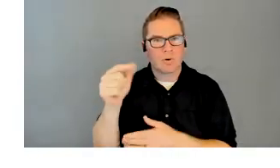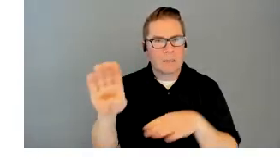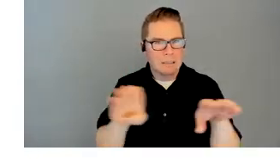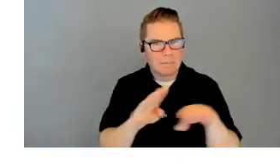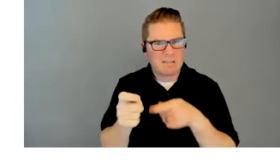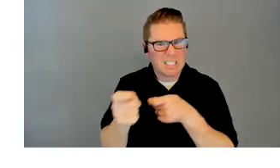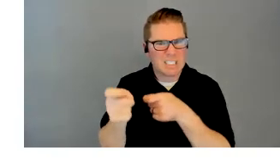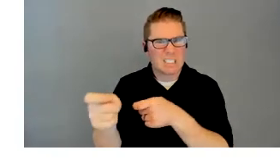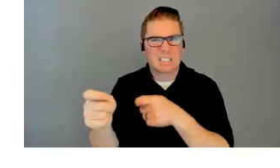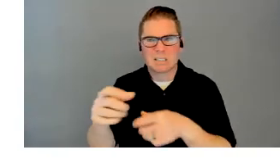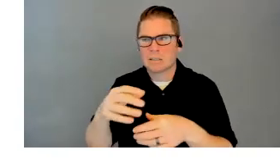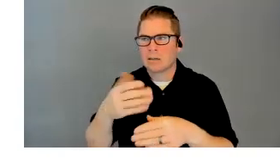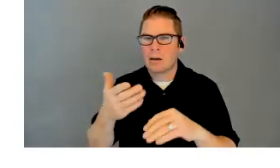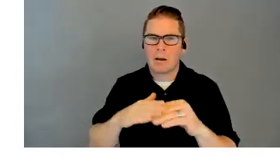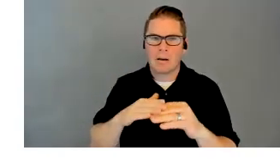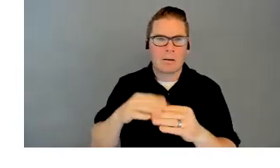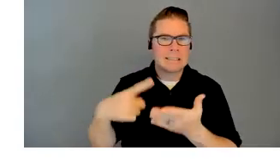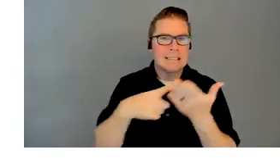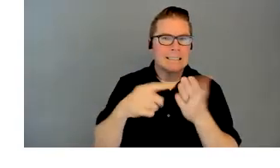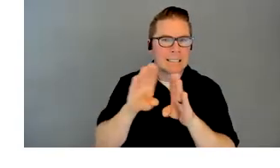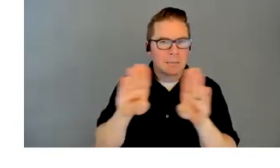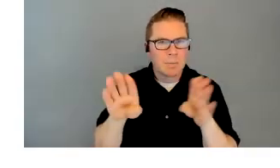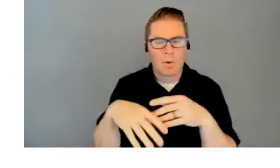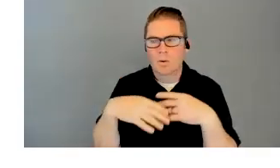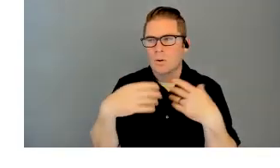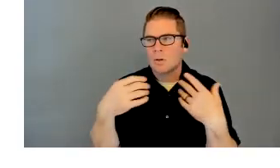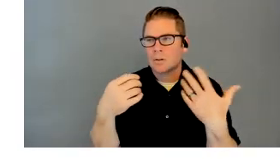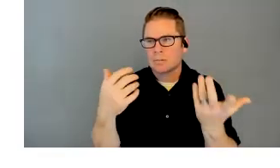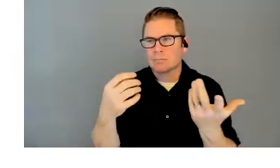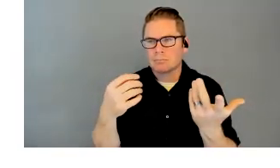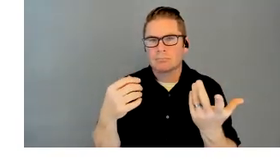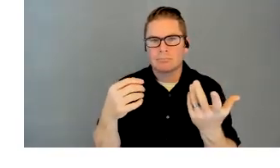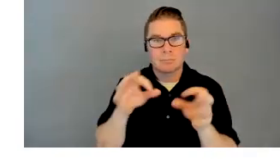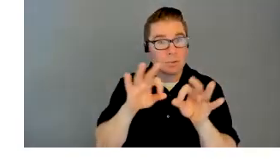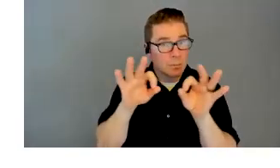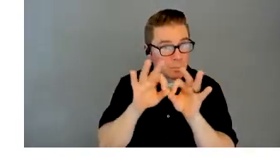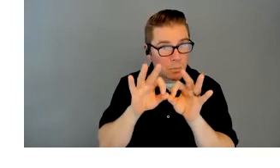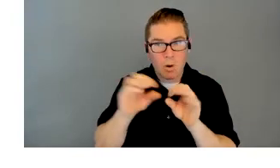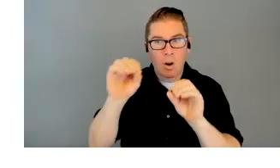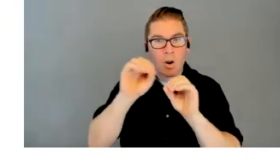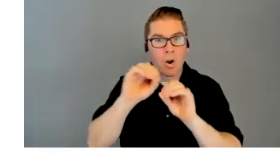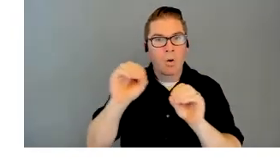So we need to make sure that they understand that this is a no troll zone that we